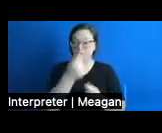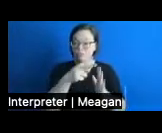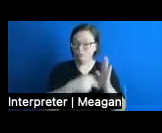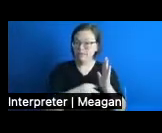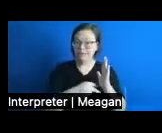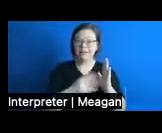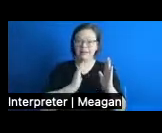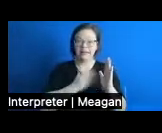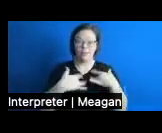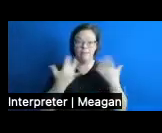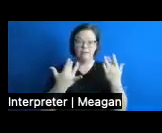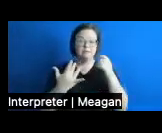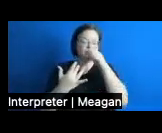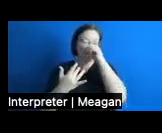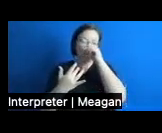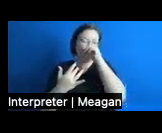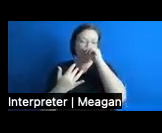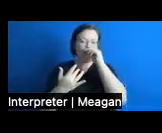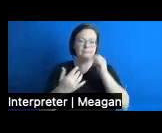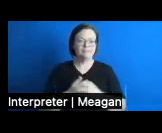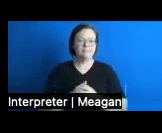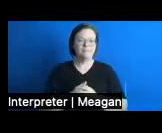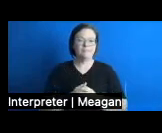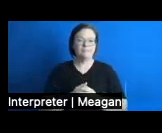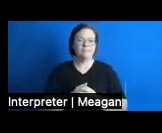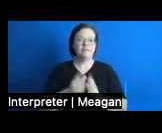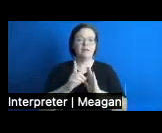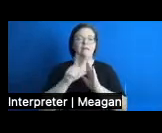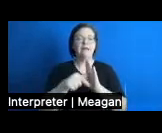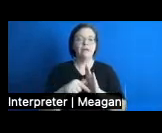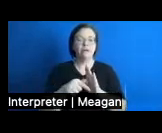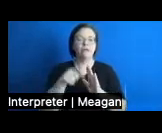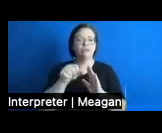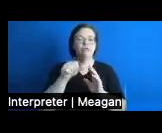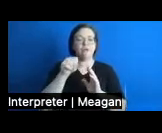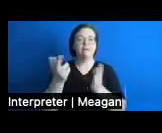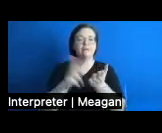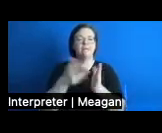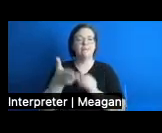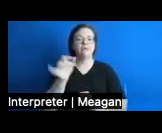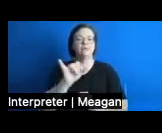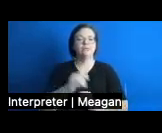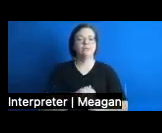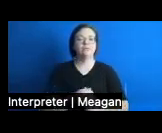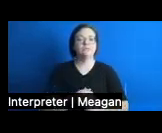events, later on, you can sign up for that there and just put the link for that in the chat.